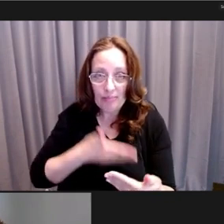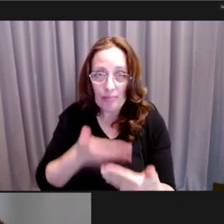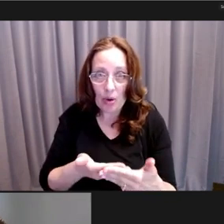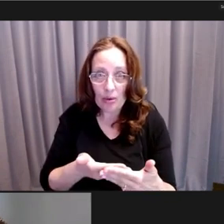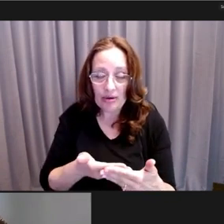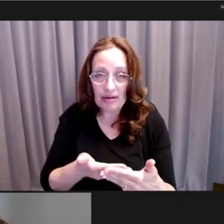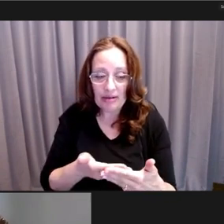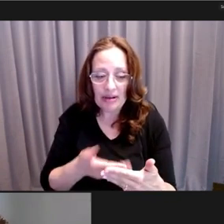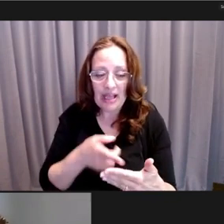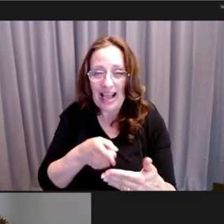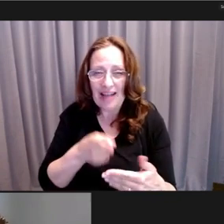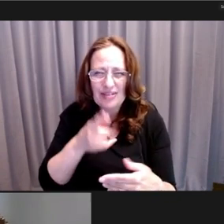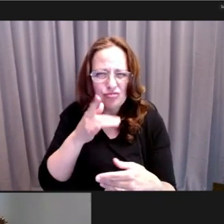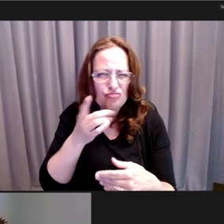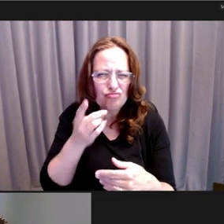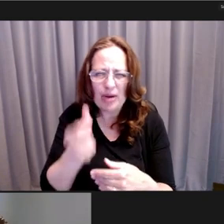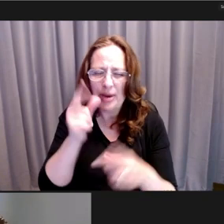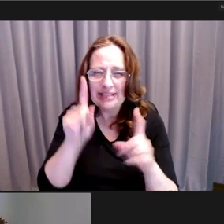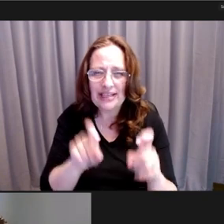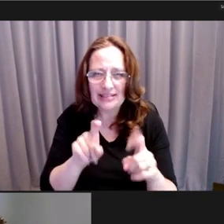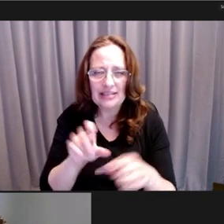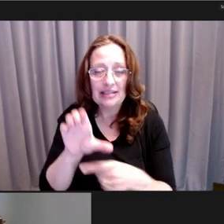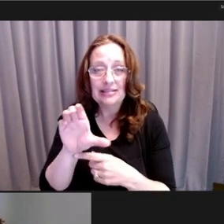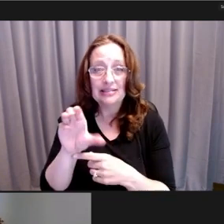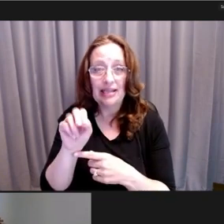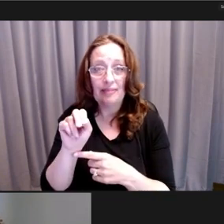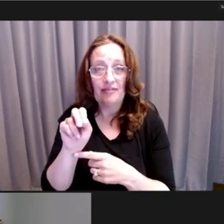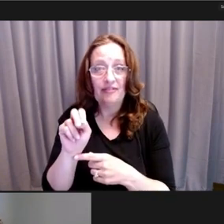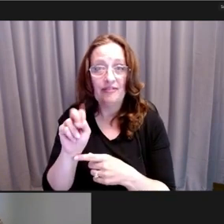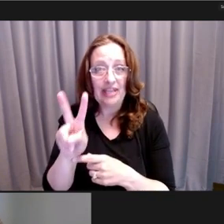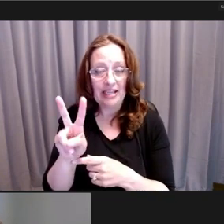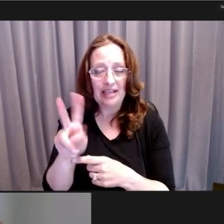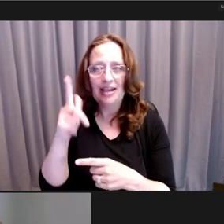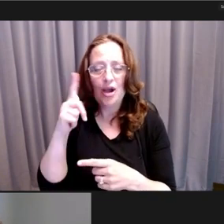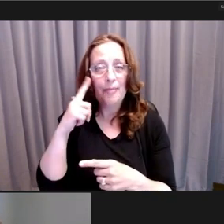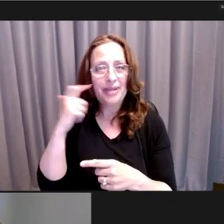Unless you see what I mentioned, in terms of let's say imaging findings. And there's some sort